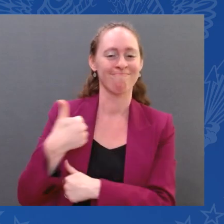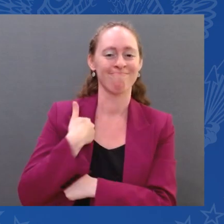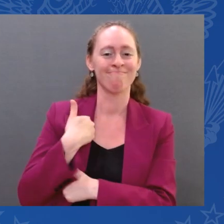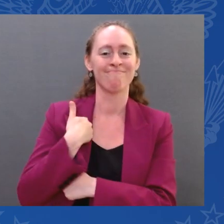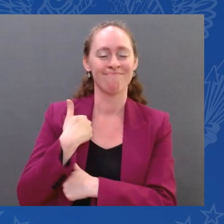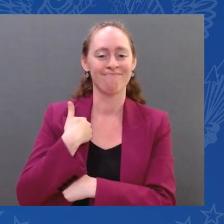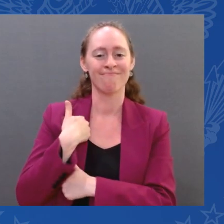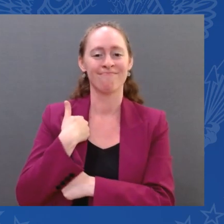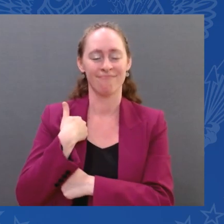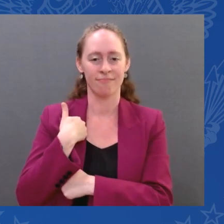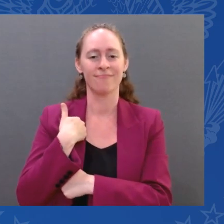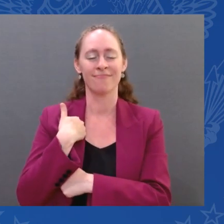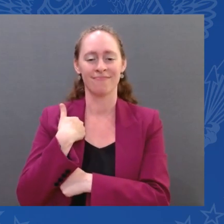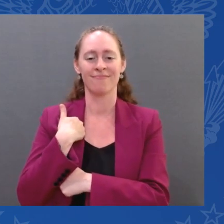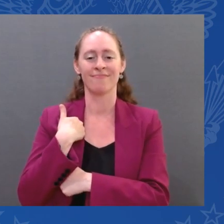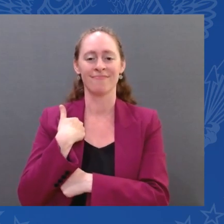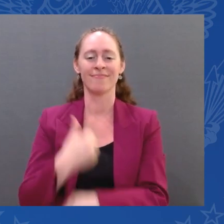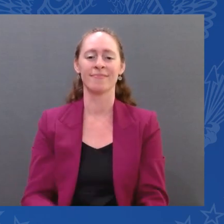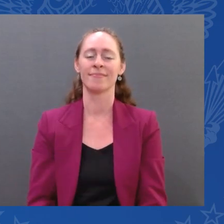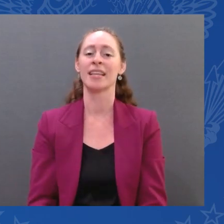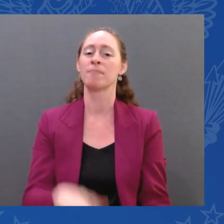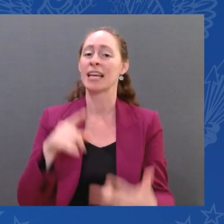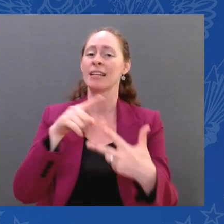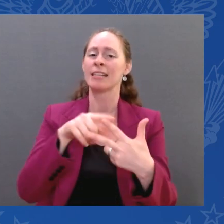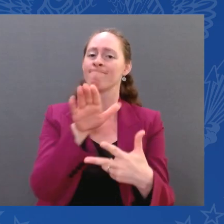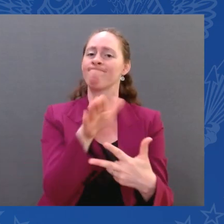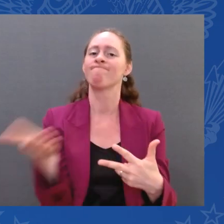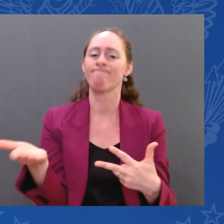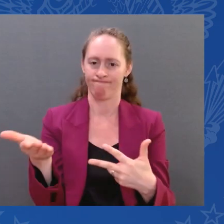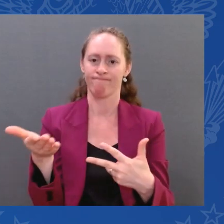The father of a gold star of Muslim family, Khizr Khan, turned pain into purpose